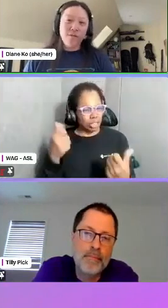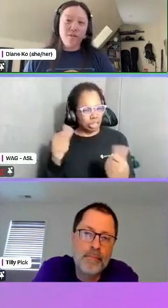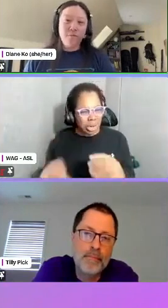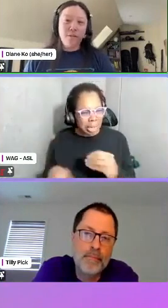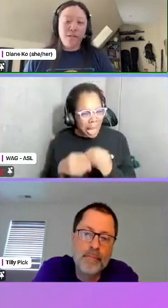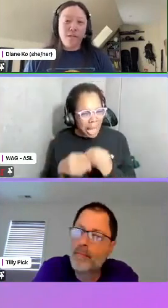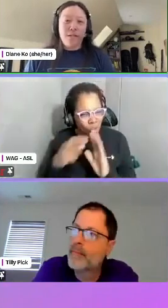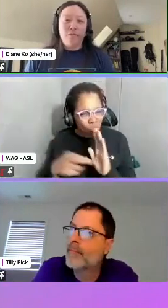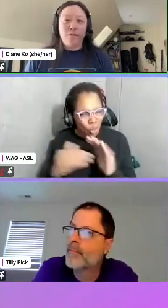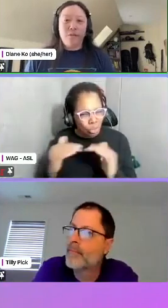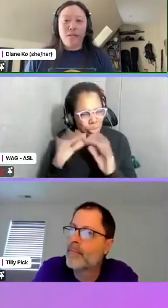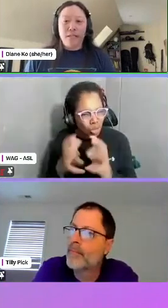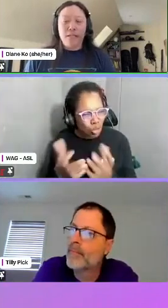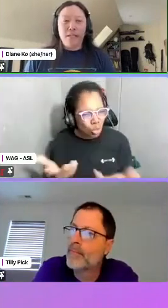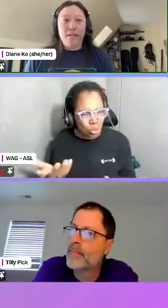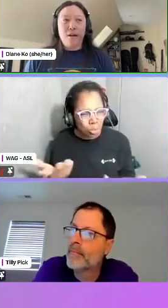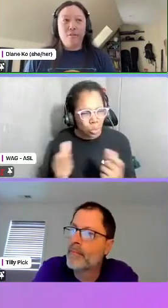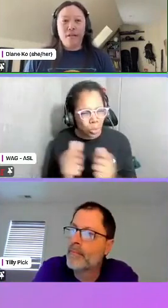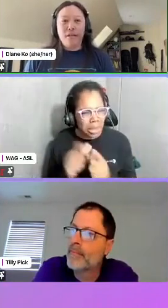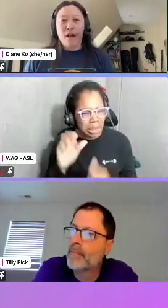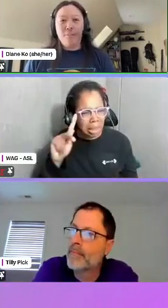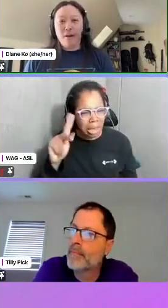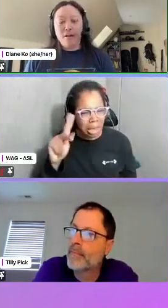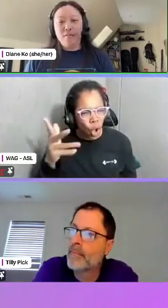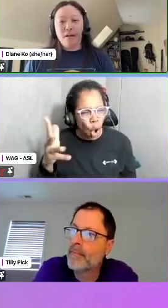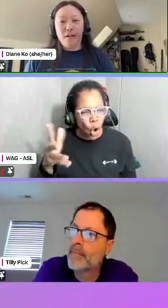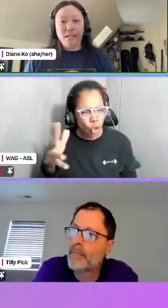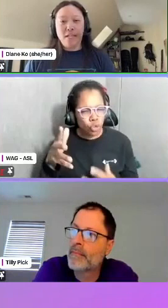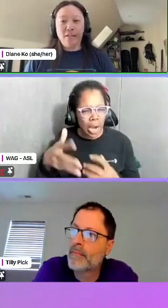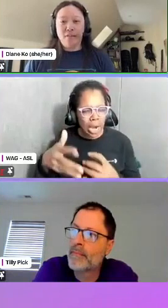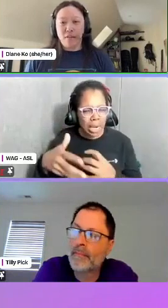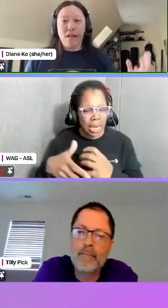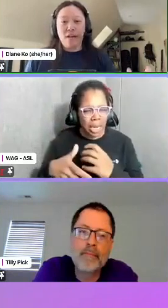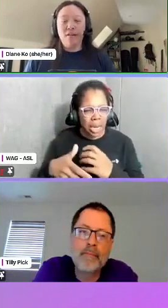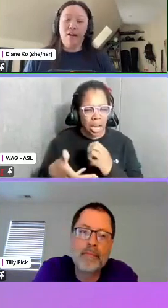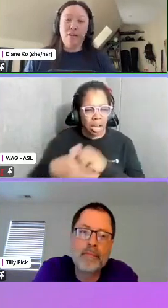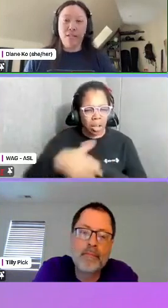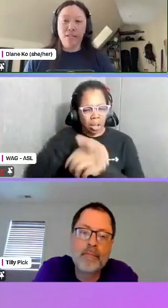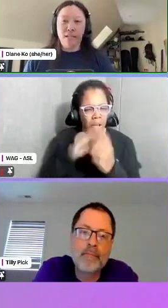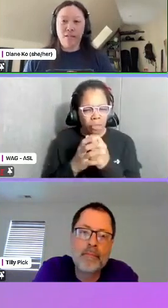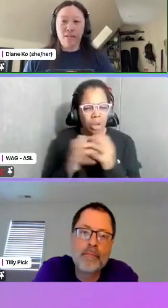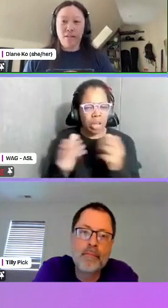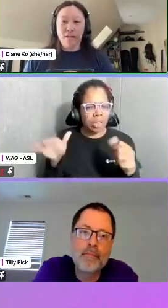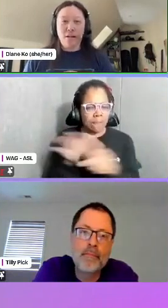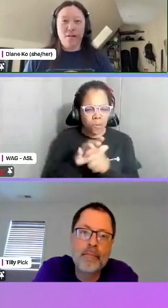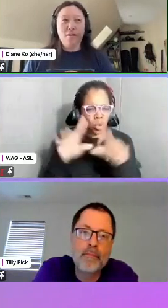already answered in case you want to add something to it. What screen reader users find the